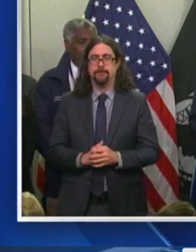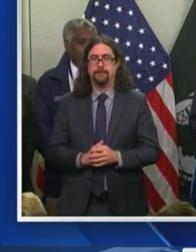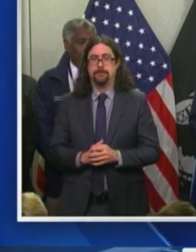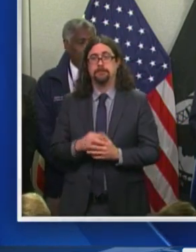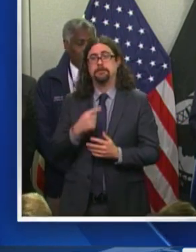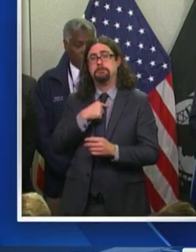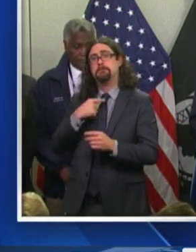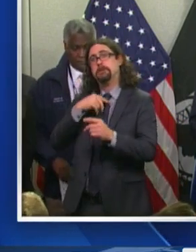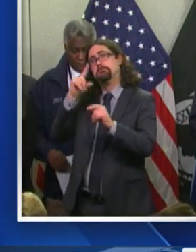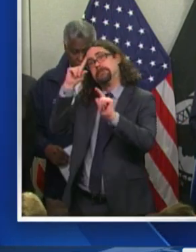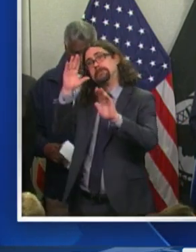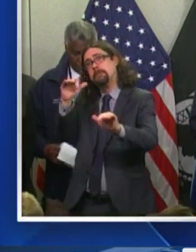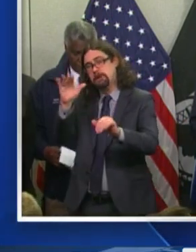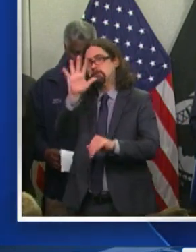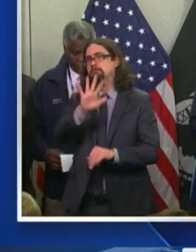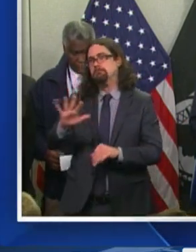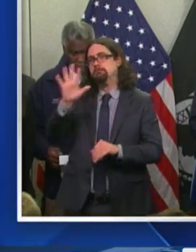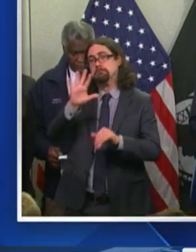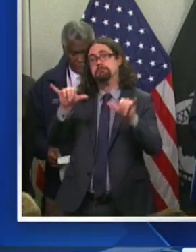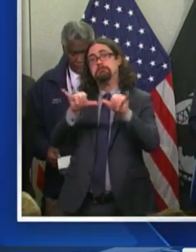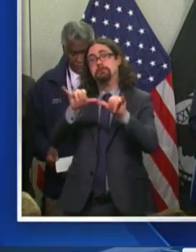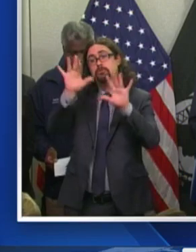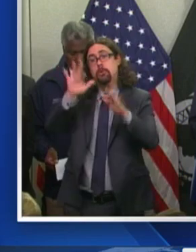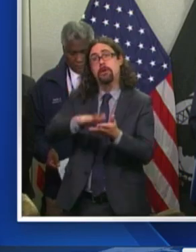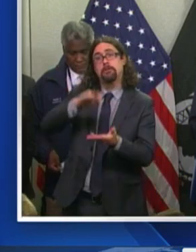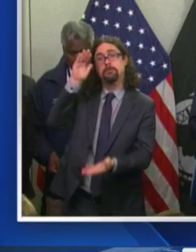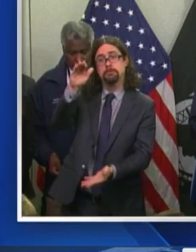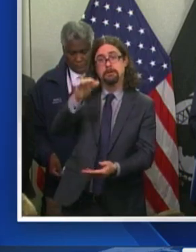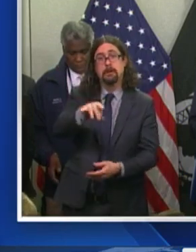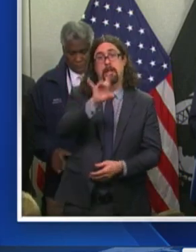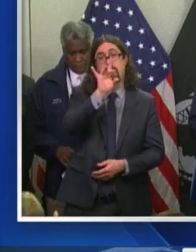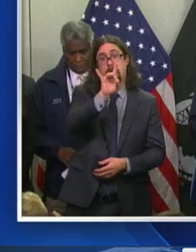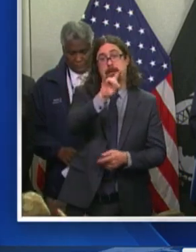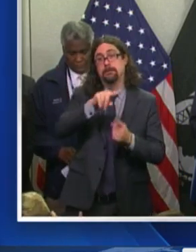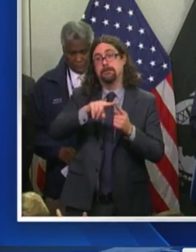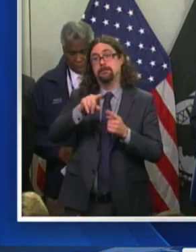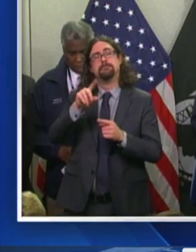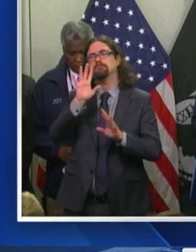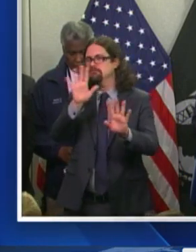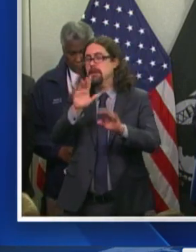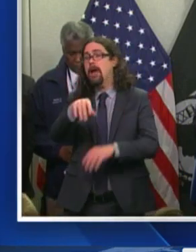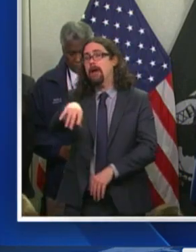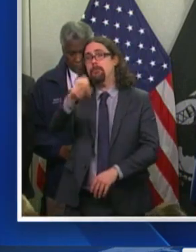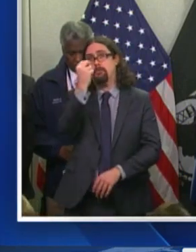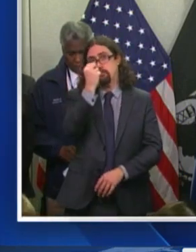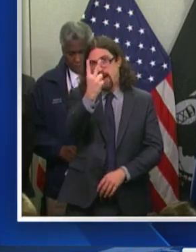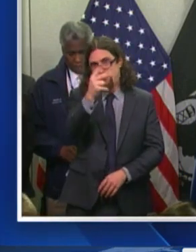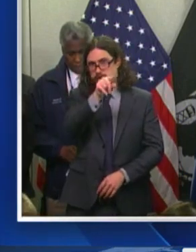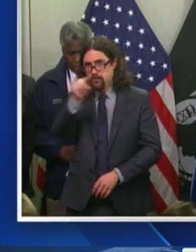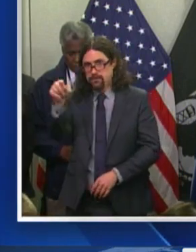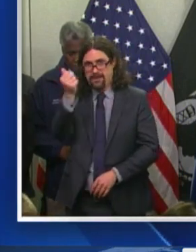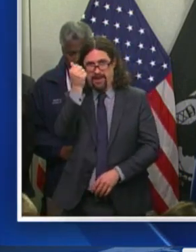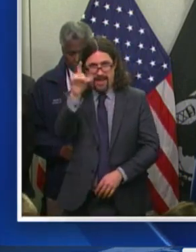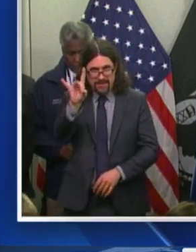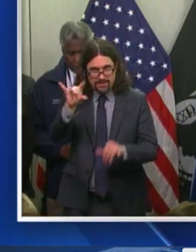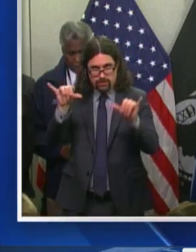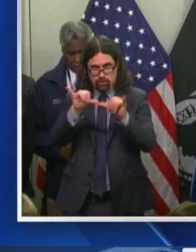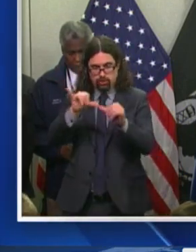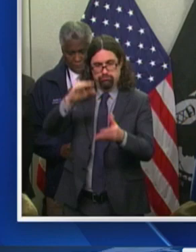INCHES. SO YOU HAVE SEEN THAT NUMBER GO UP IN THE COURSE OF TODAY. SO WE'RE PREDICTING 12 INCHES